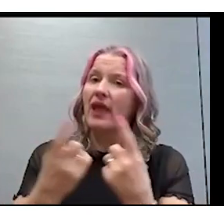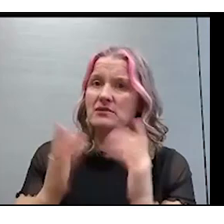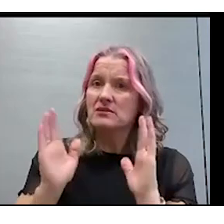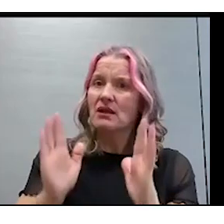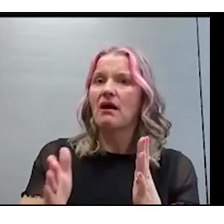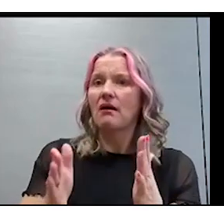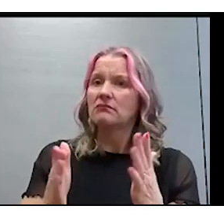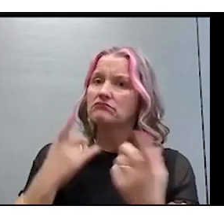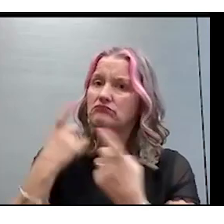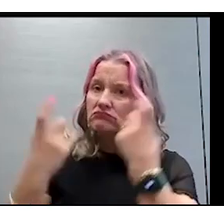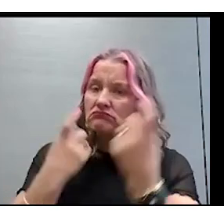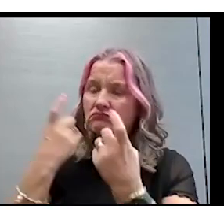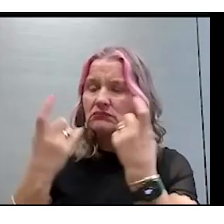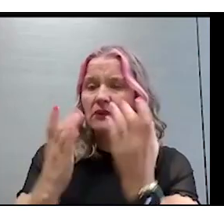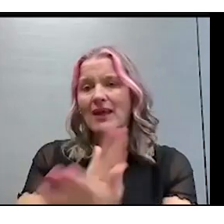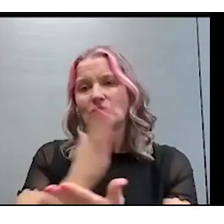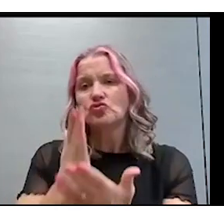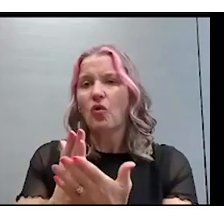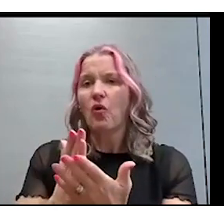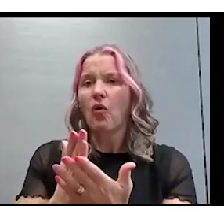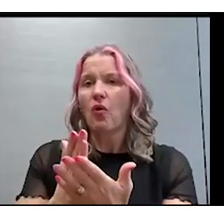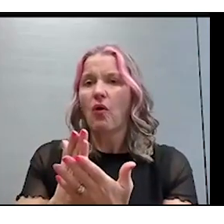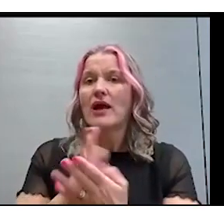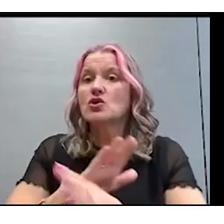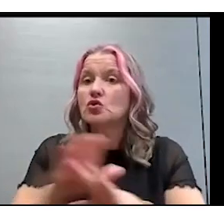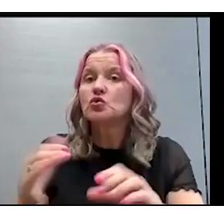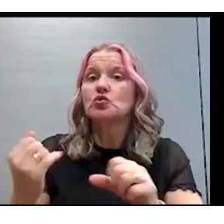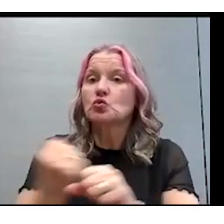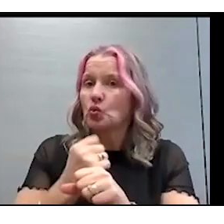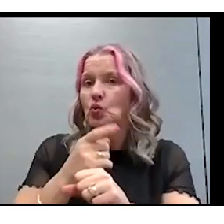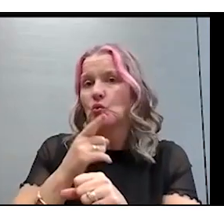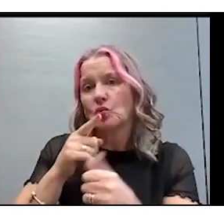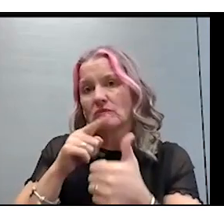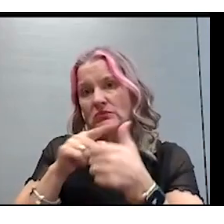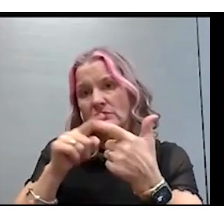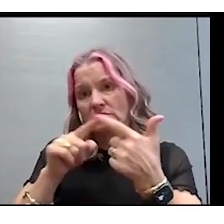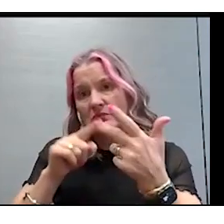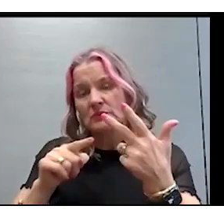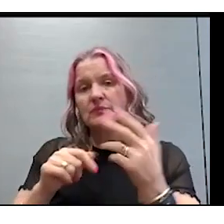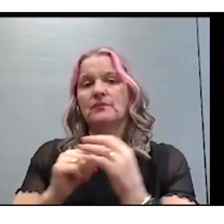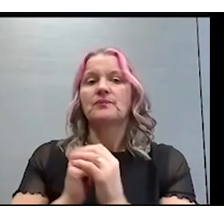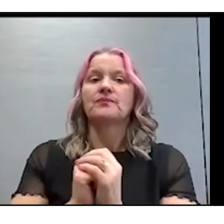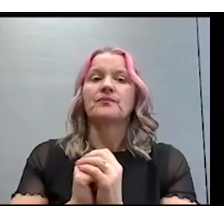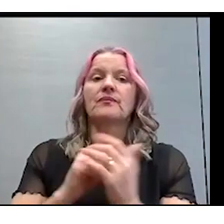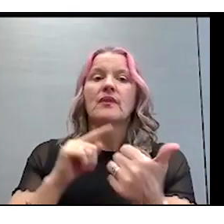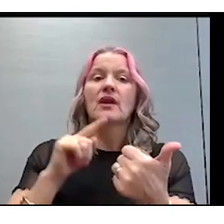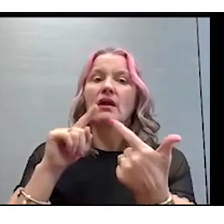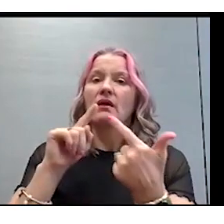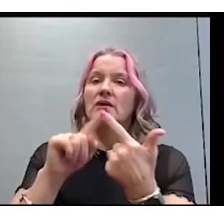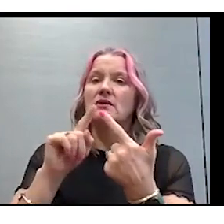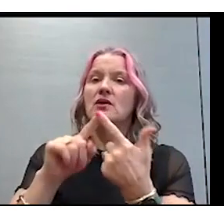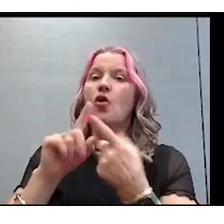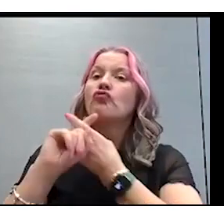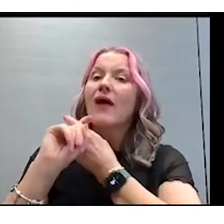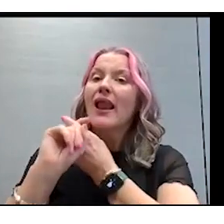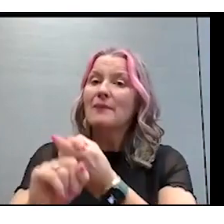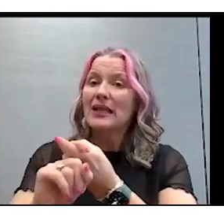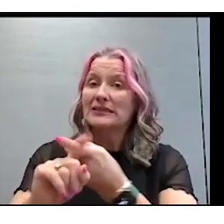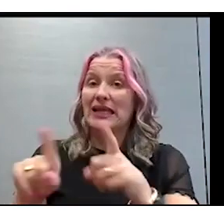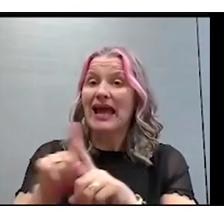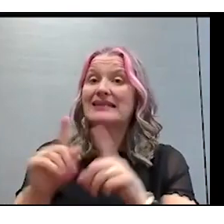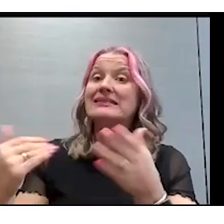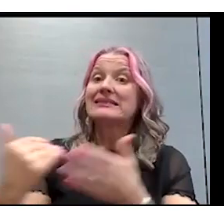pillar and making sure that it does not do that. The other principle is for reliability and safety.